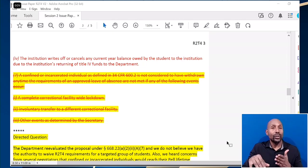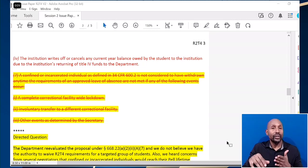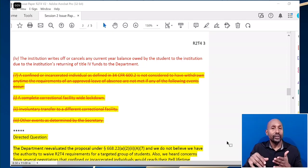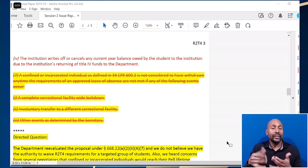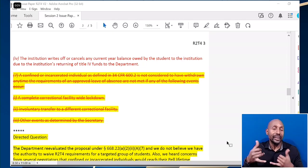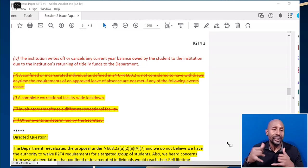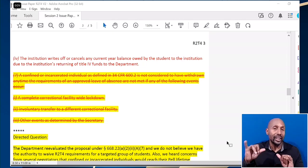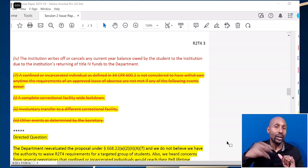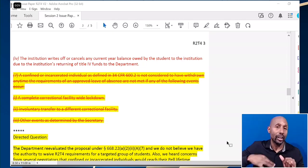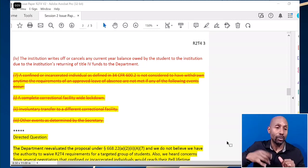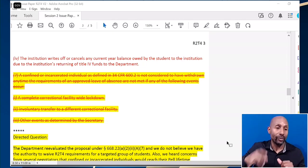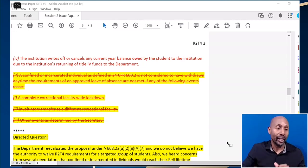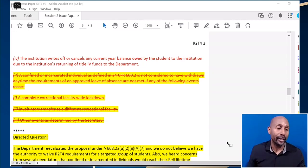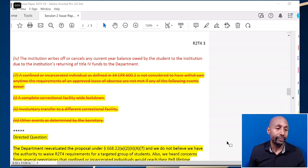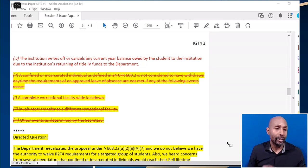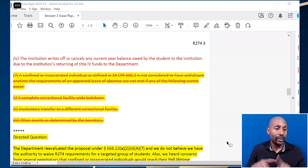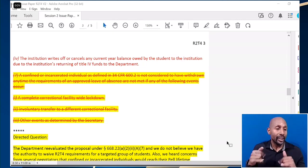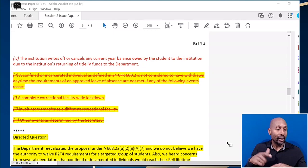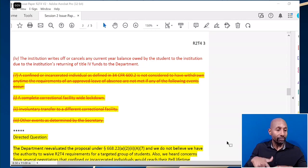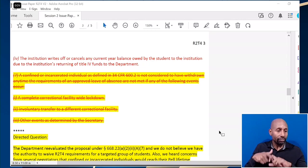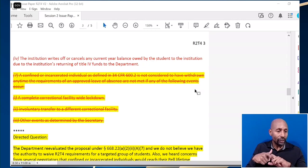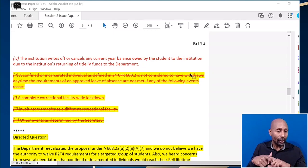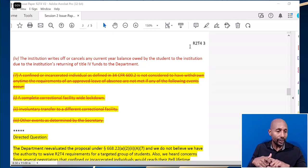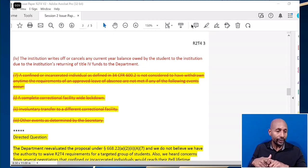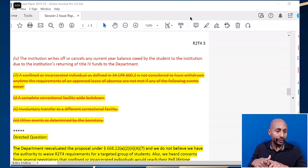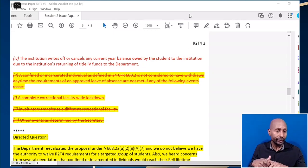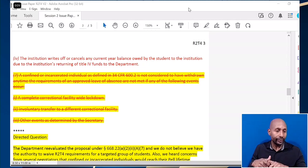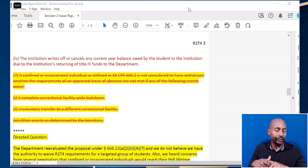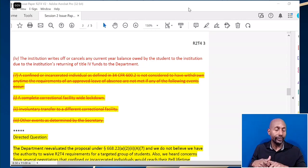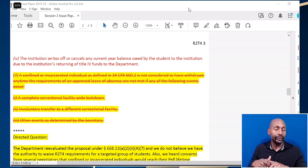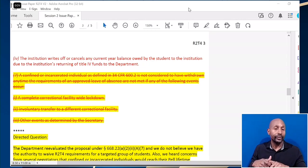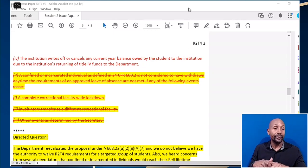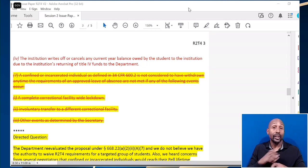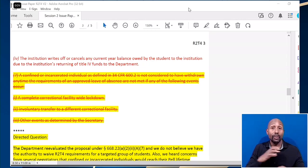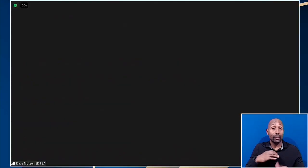But now I will pause there and open it up to the committee for discussion on this point.